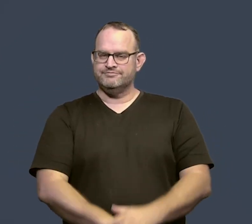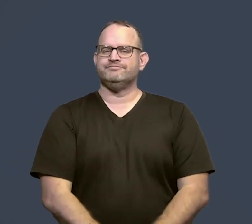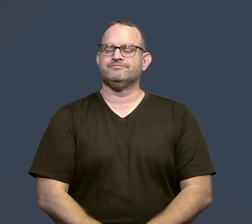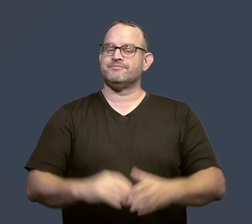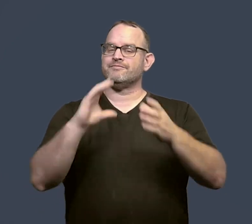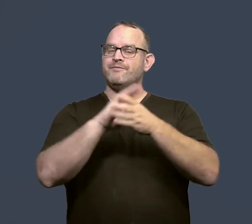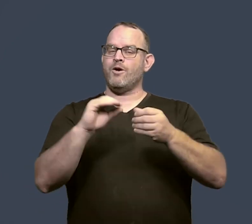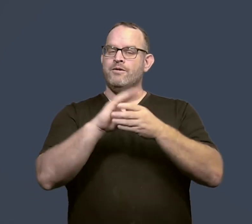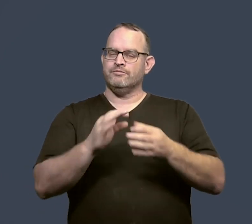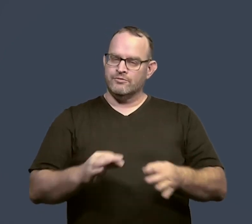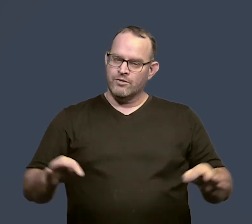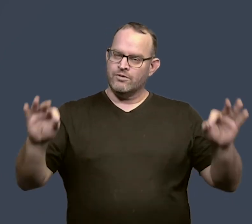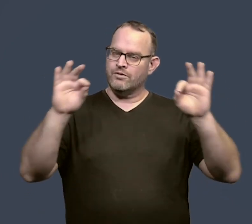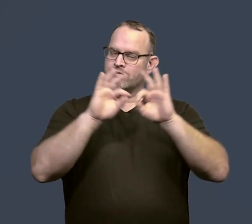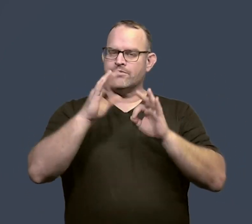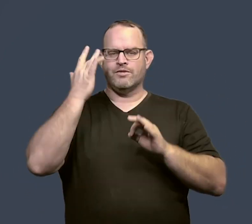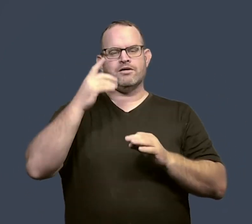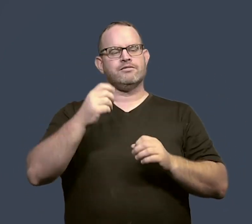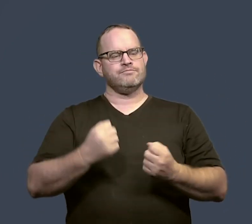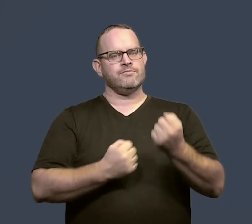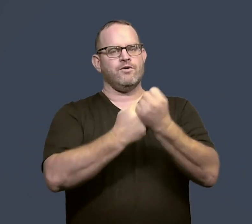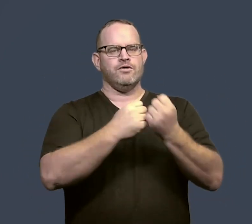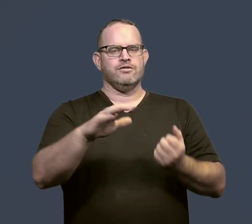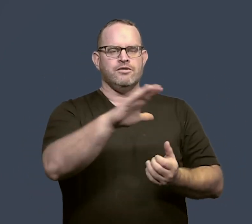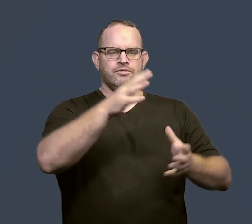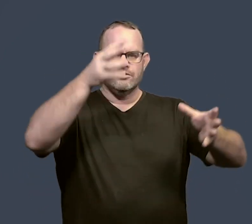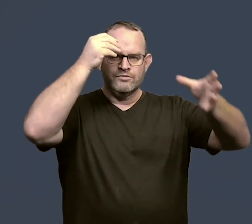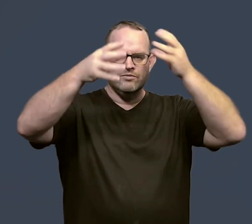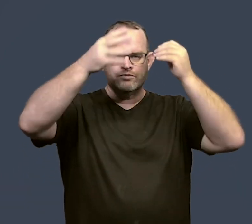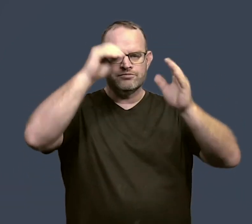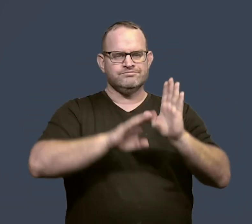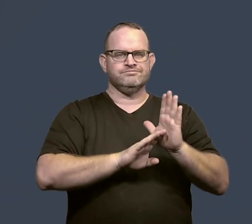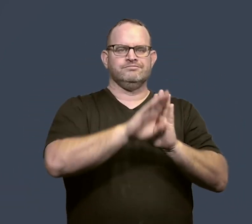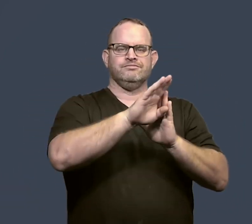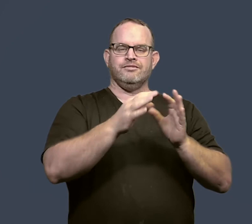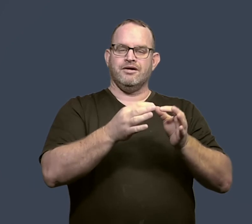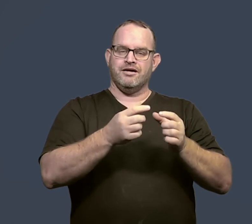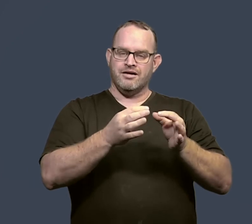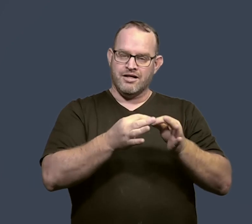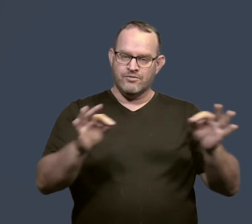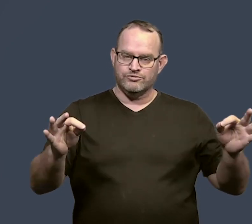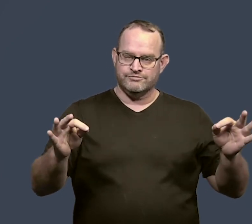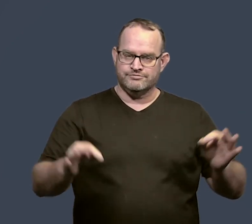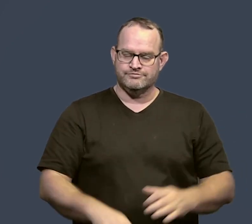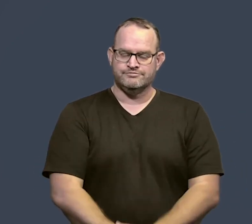enjoy accessible stories in their languages.